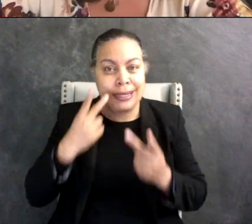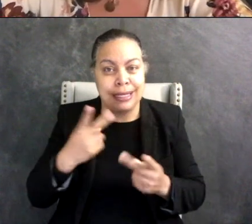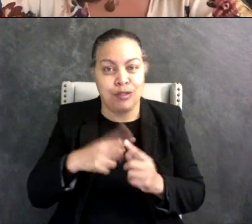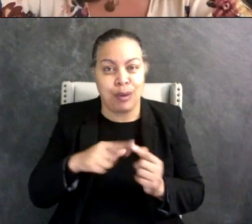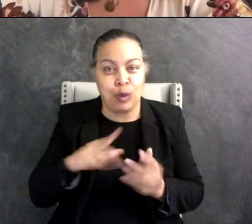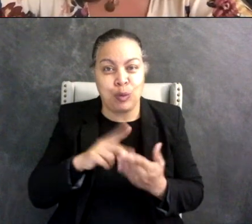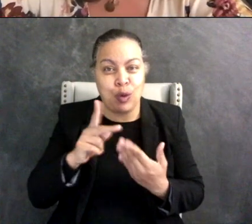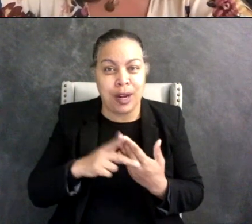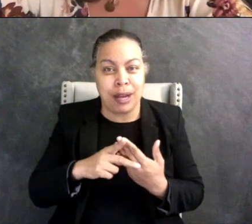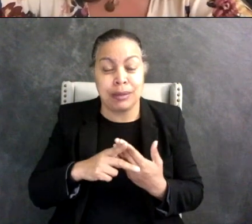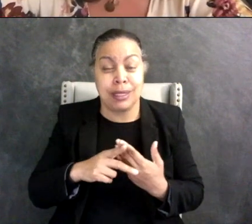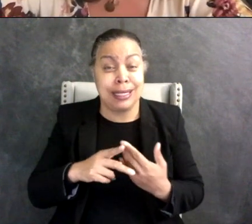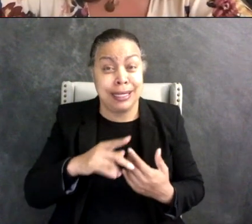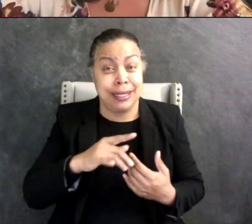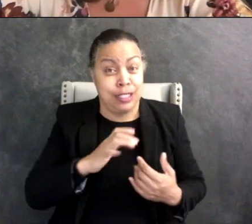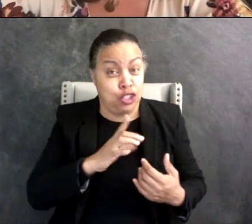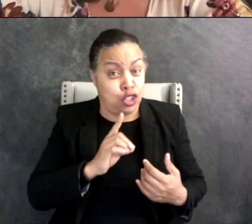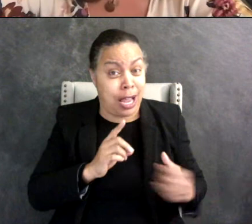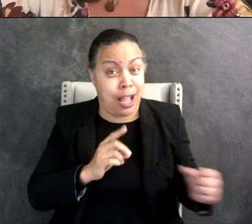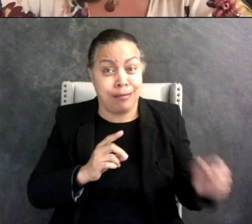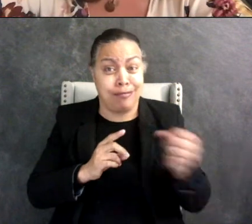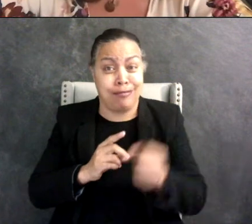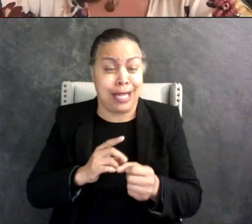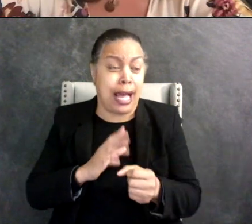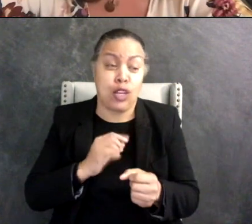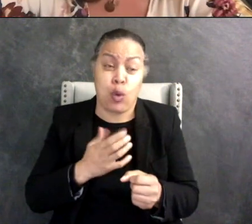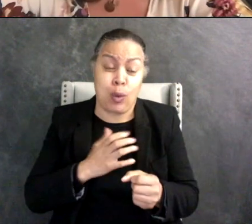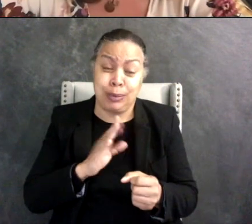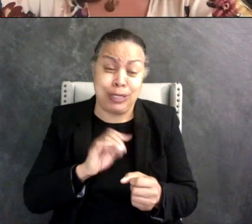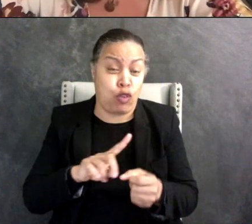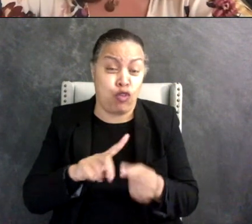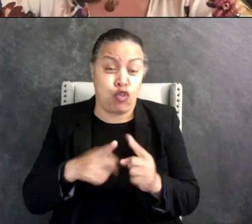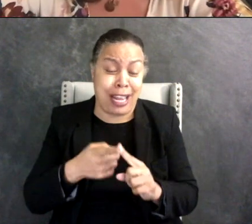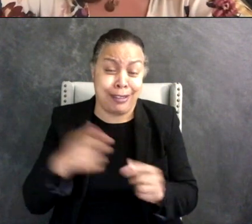child and saying like nobody wants to be your friend so we're just going to assign somebody